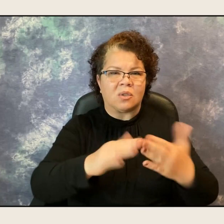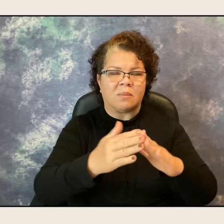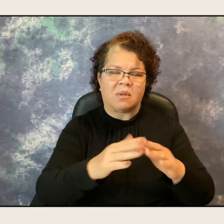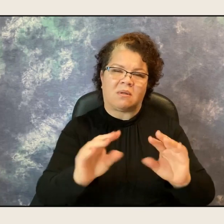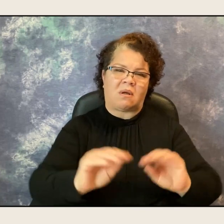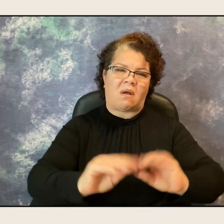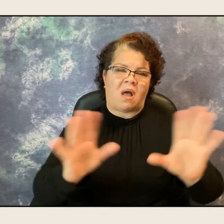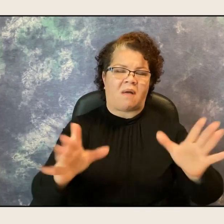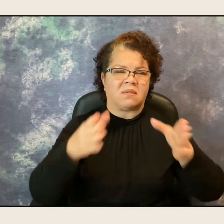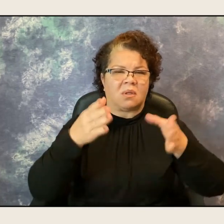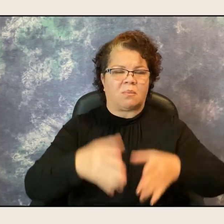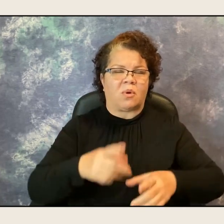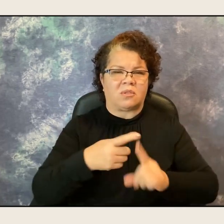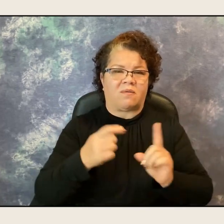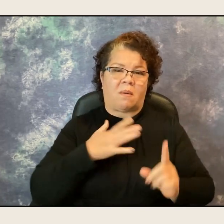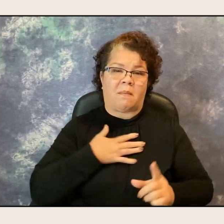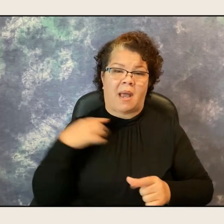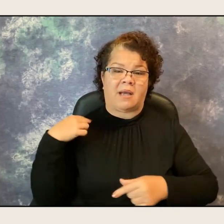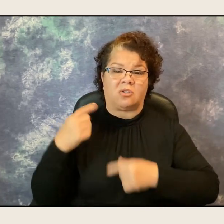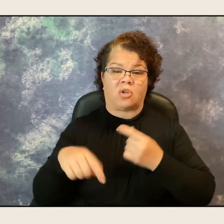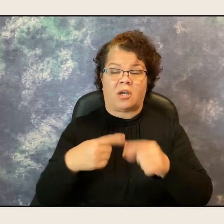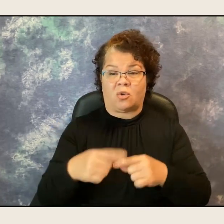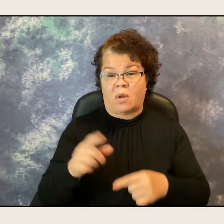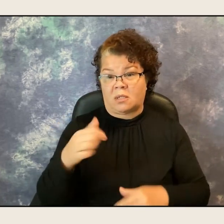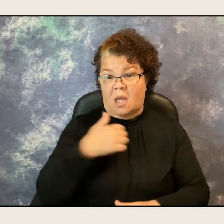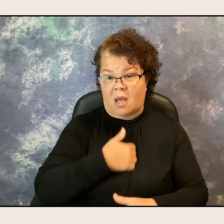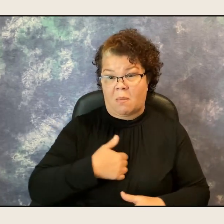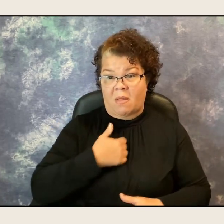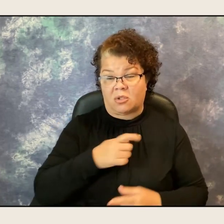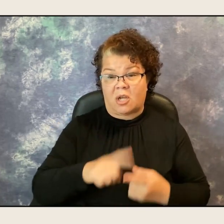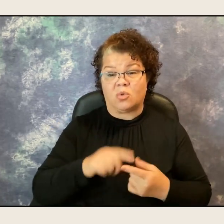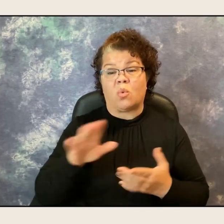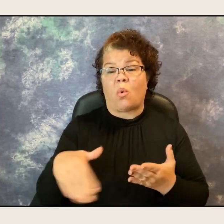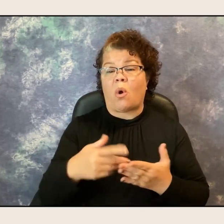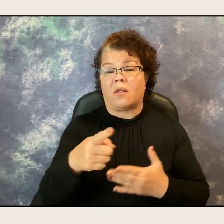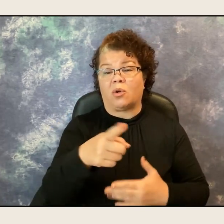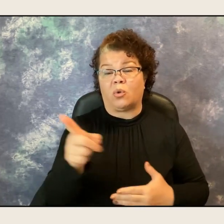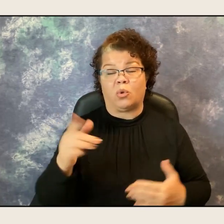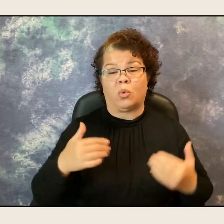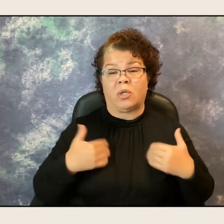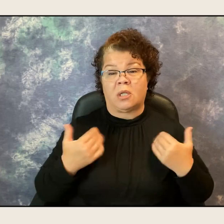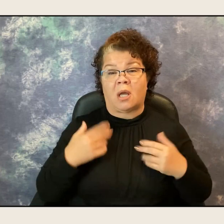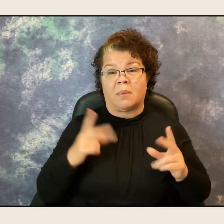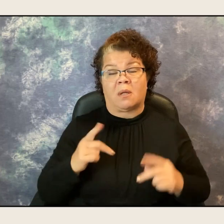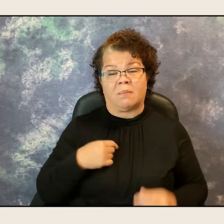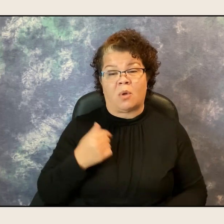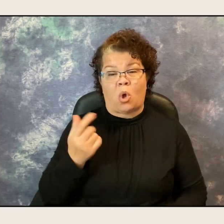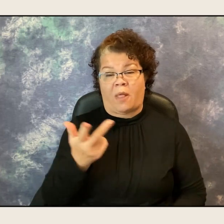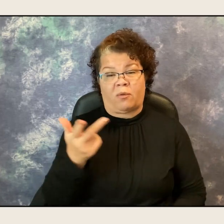I apologize to all you young people, all four of you, all three of you. I'm sorry.